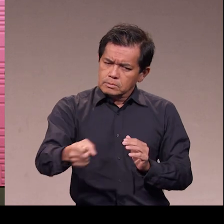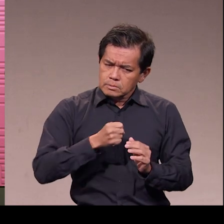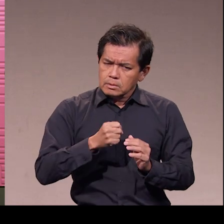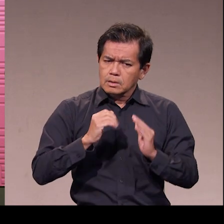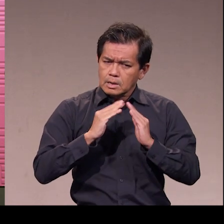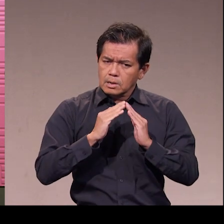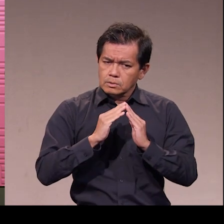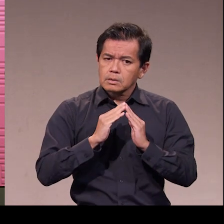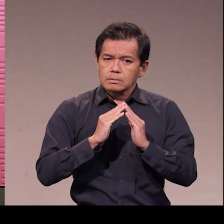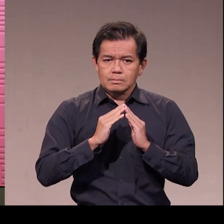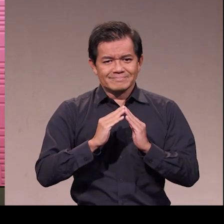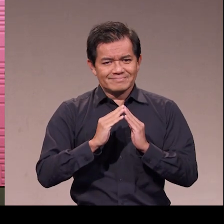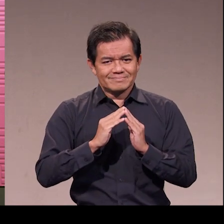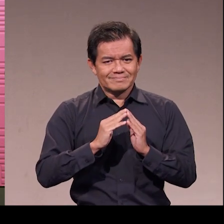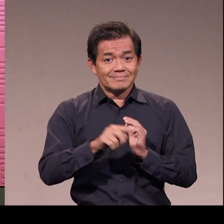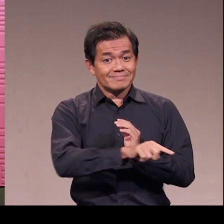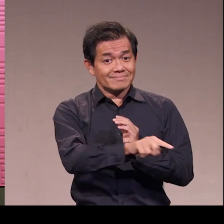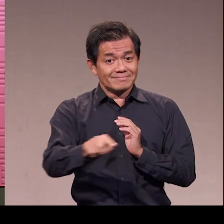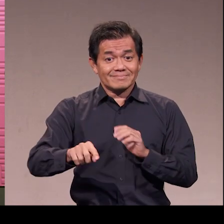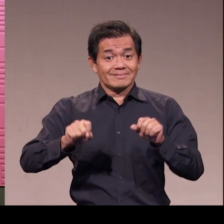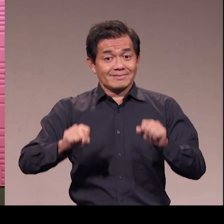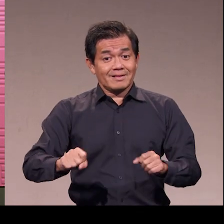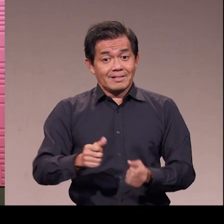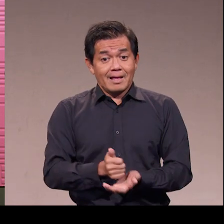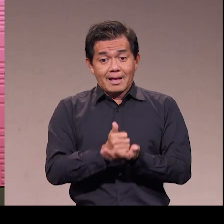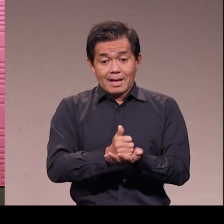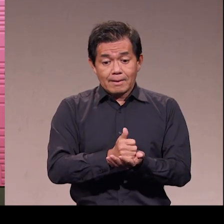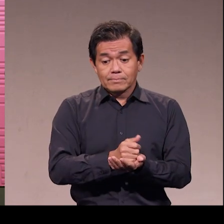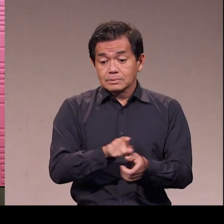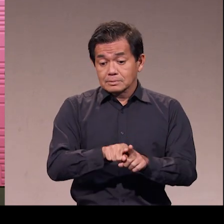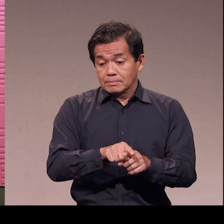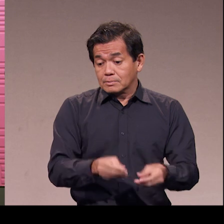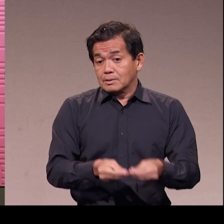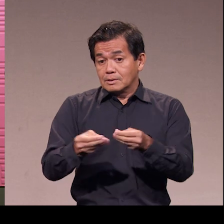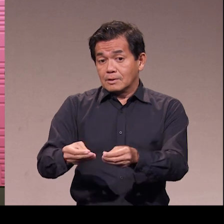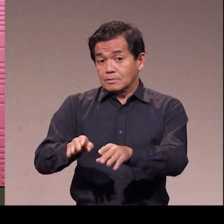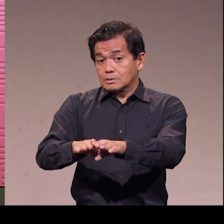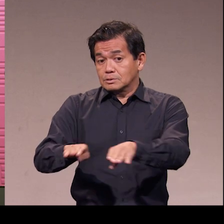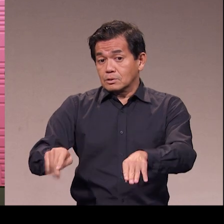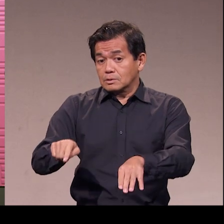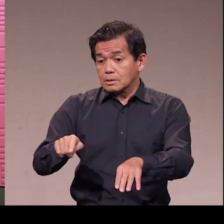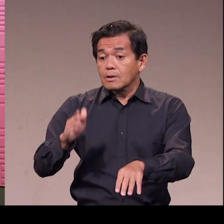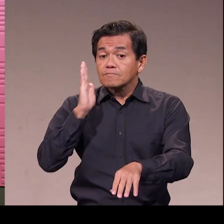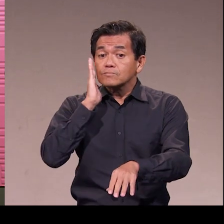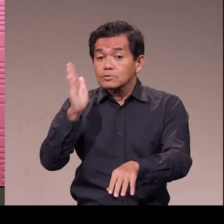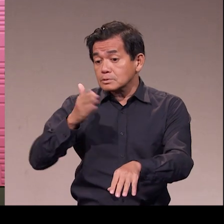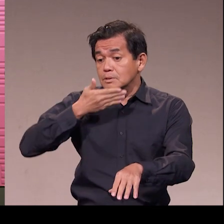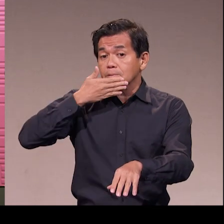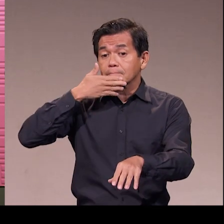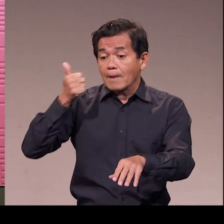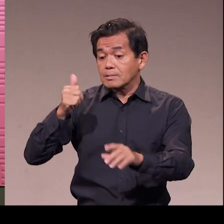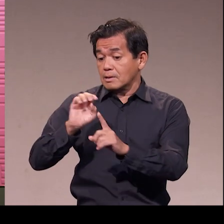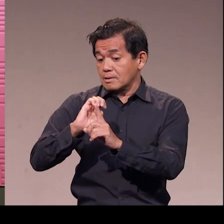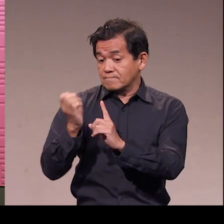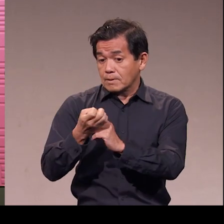with a more stable environment. I will speak more about this in my English